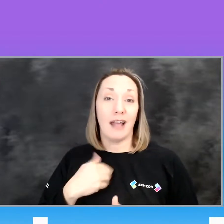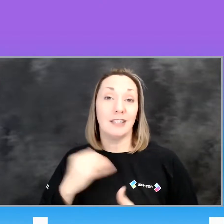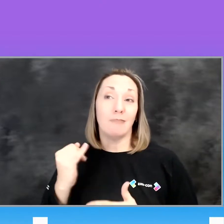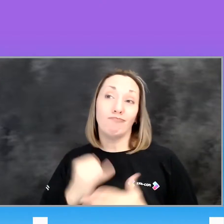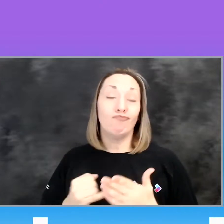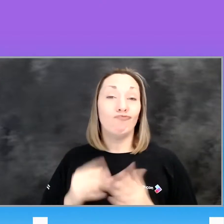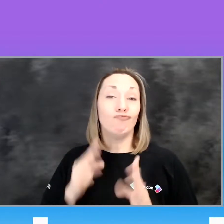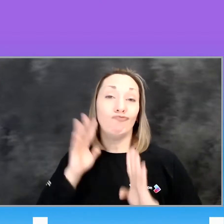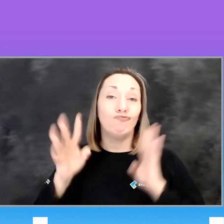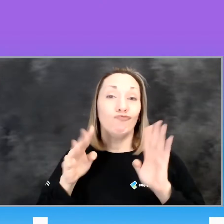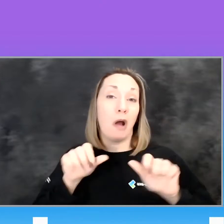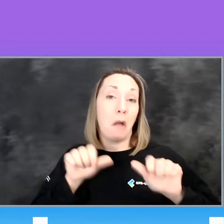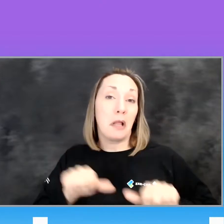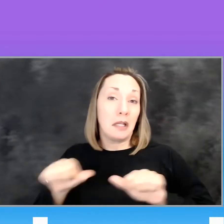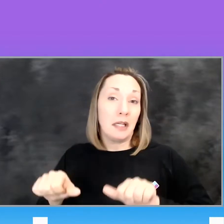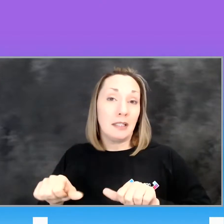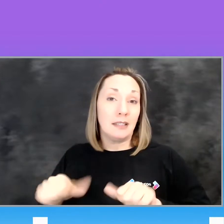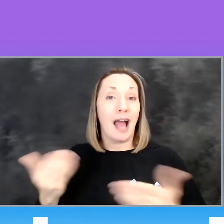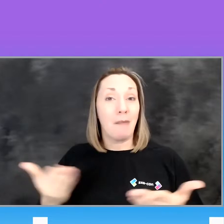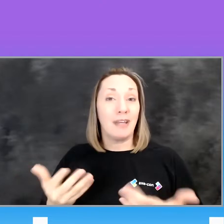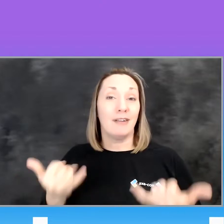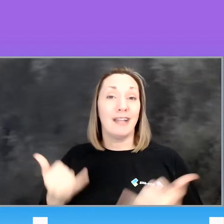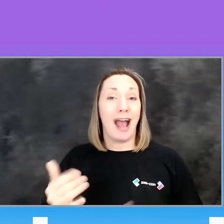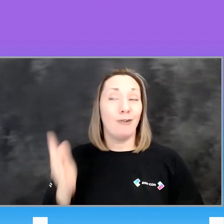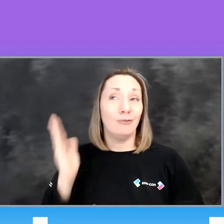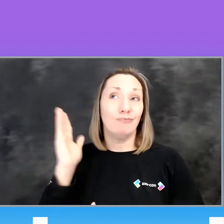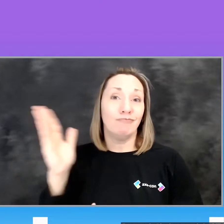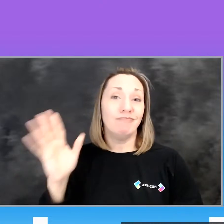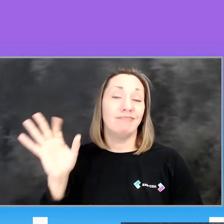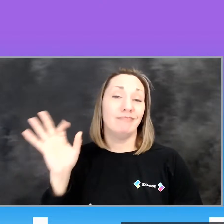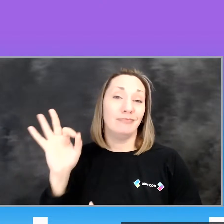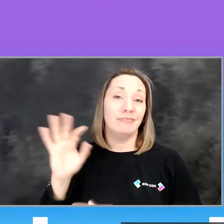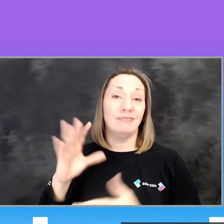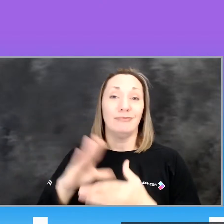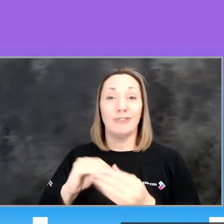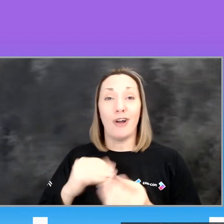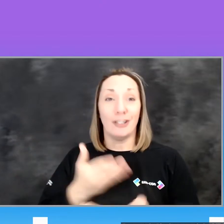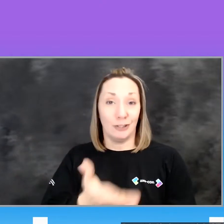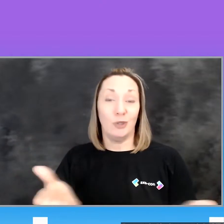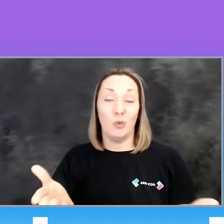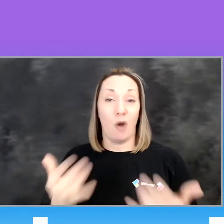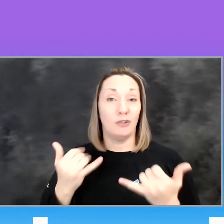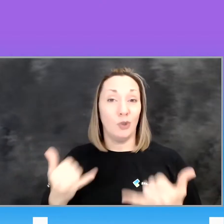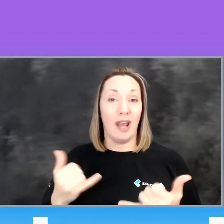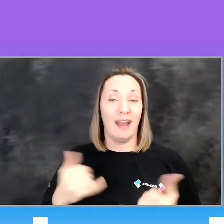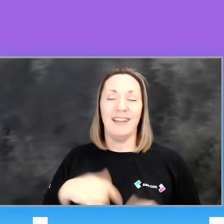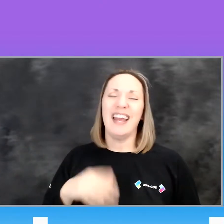abilities. You know, I'm here talking to you all today. And I